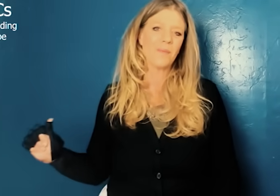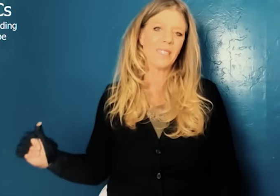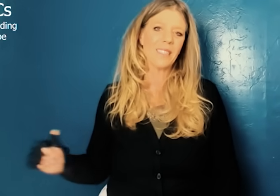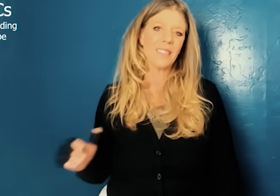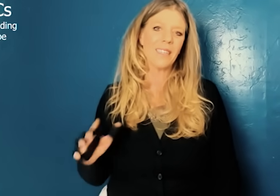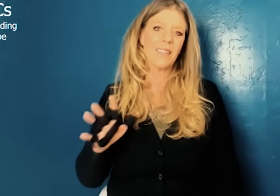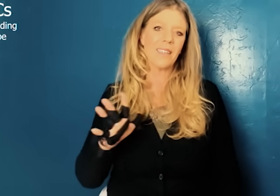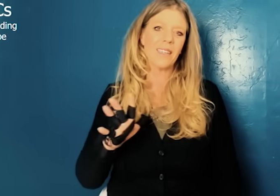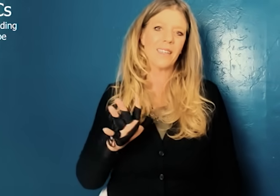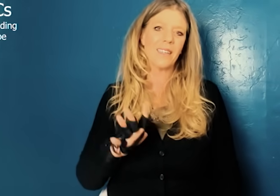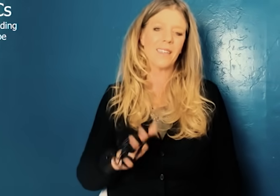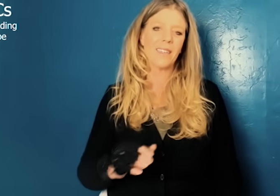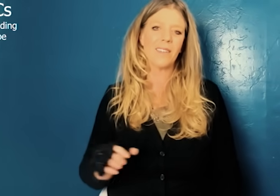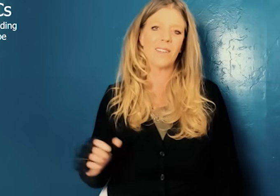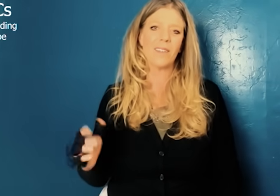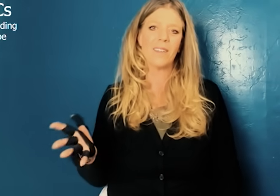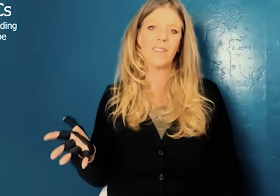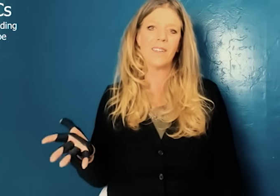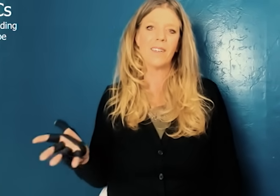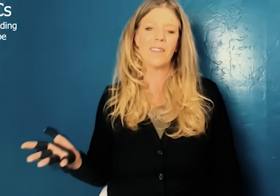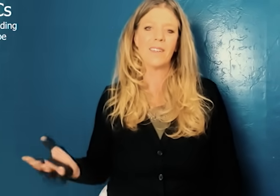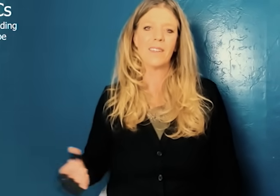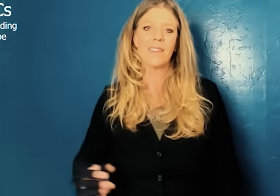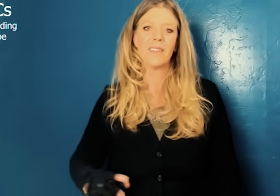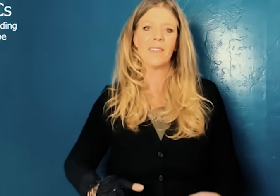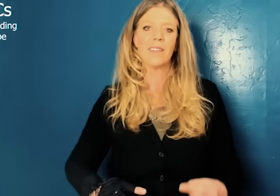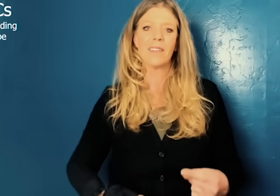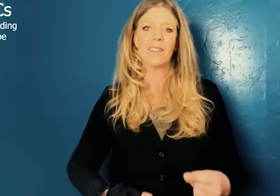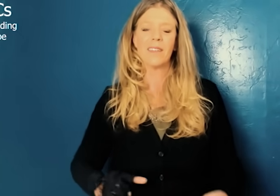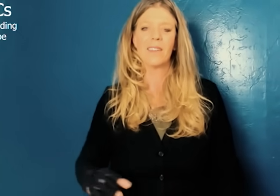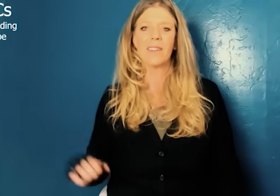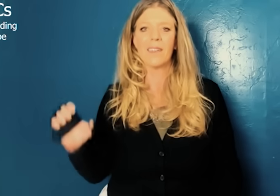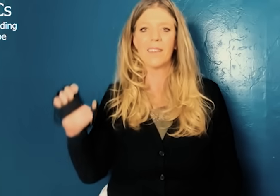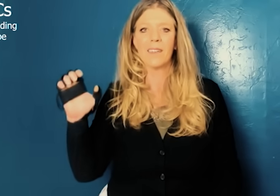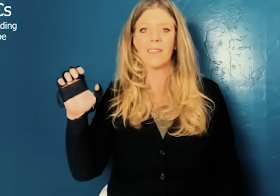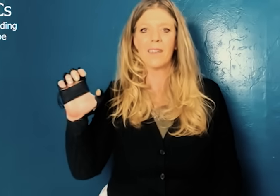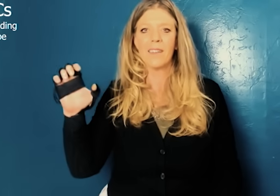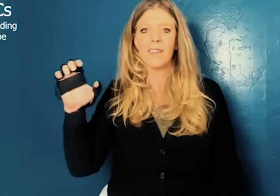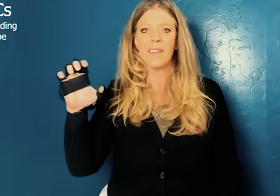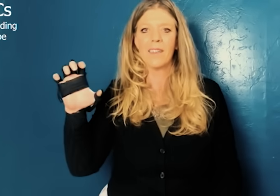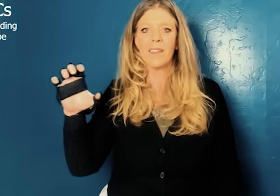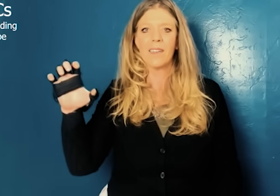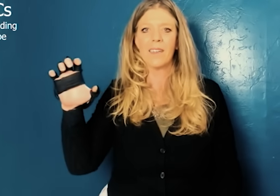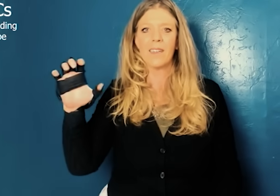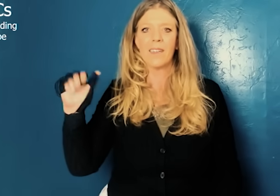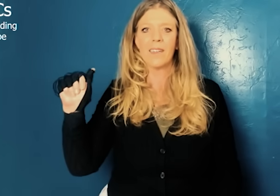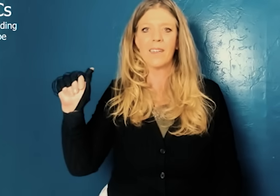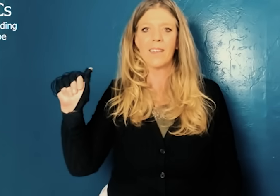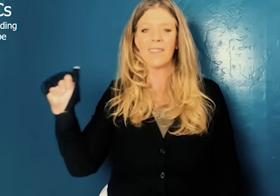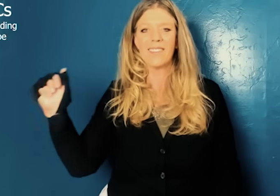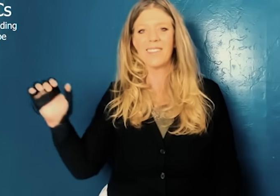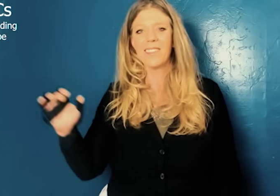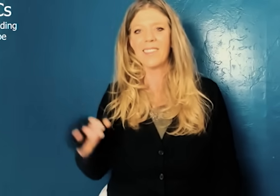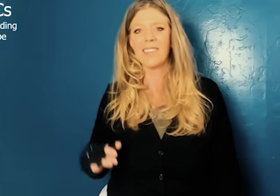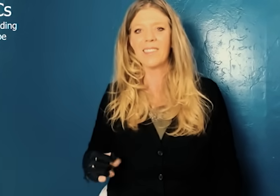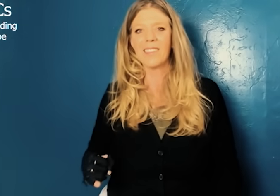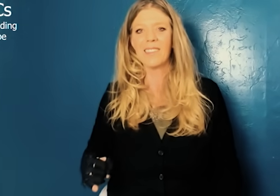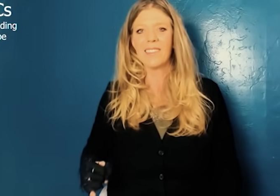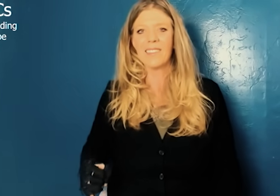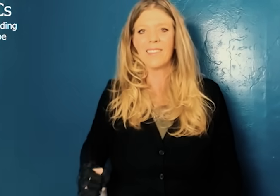A cool thing about VSACs